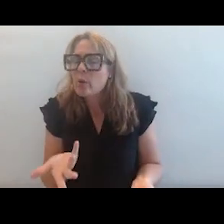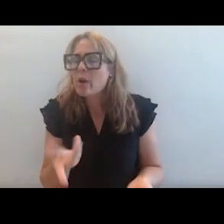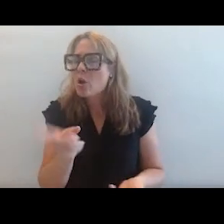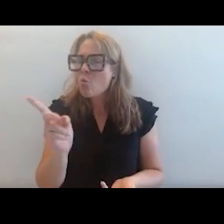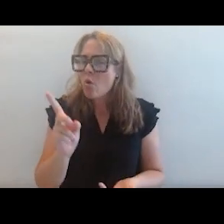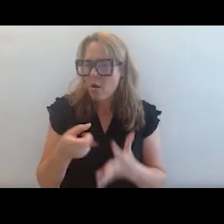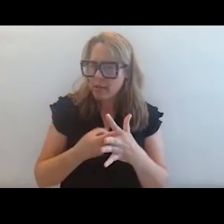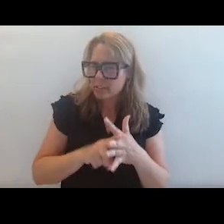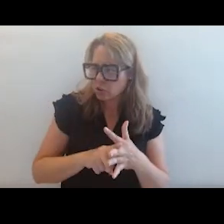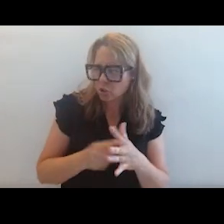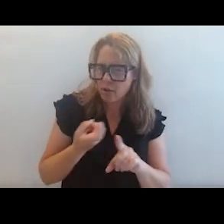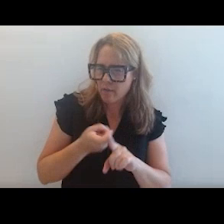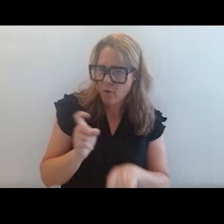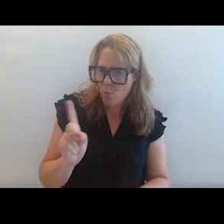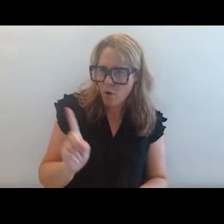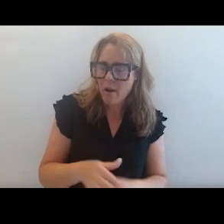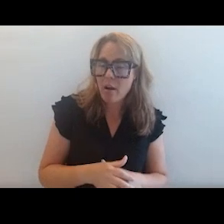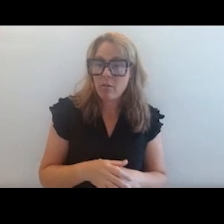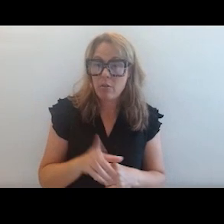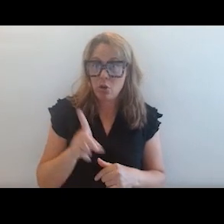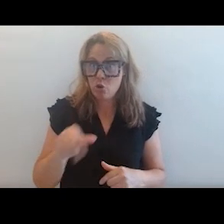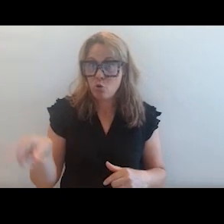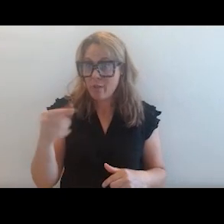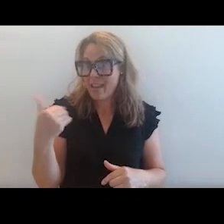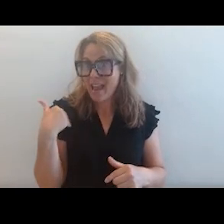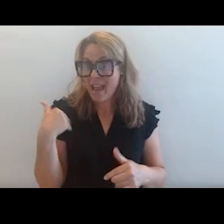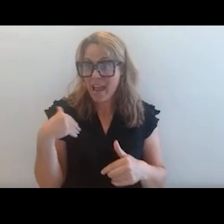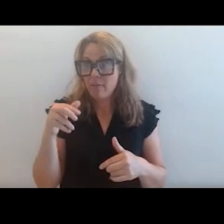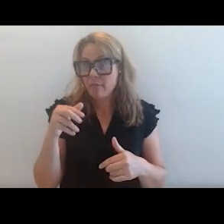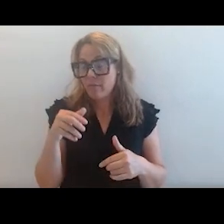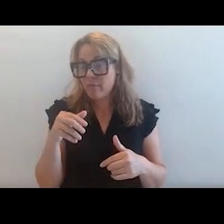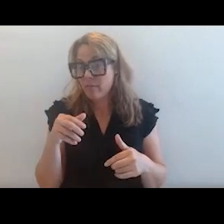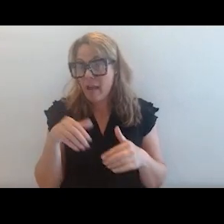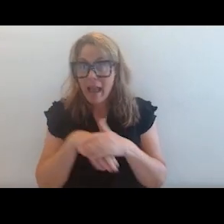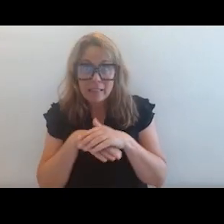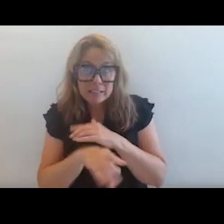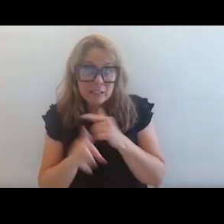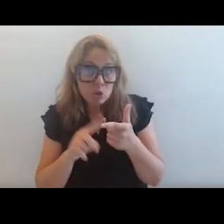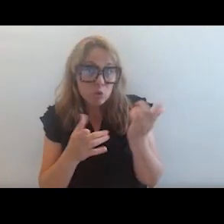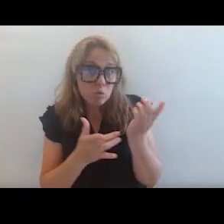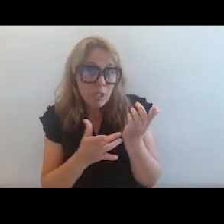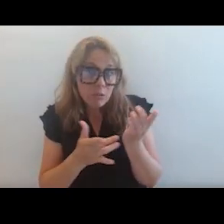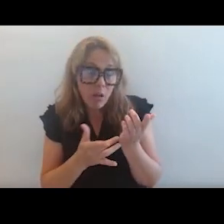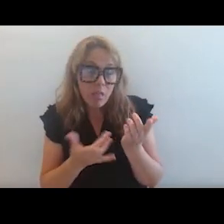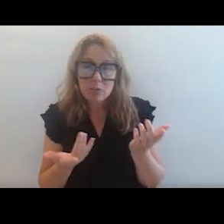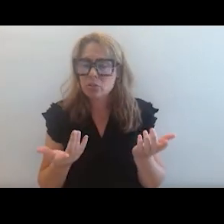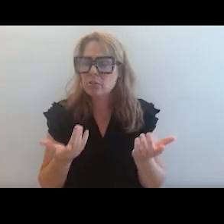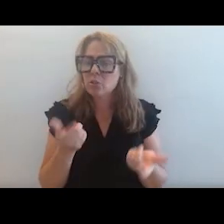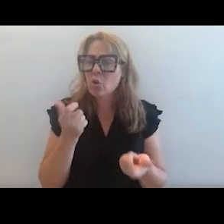starting from? Do they have reliable access to technology? What accommodations do they need,